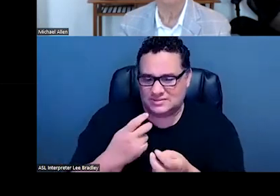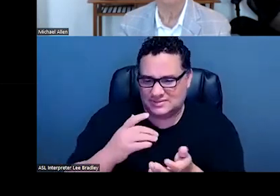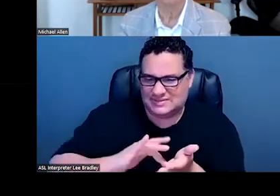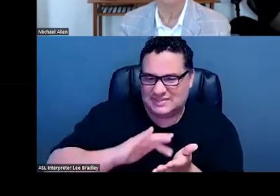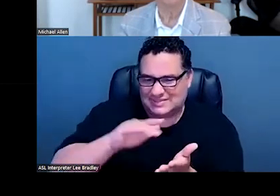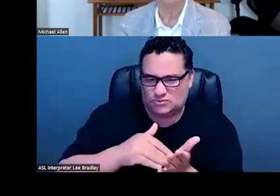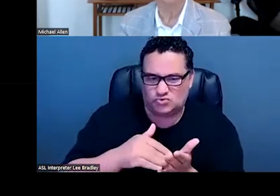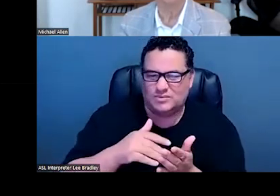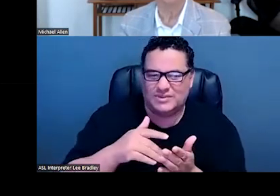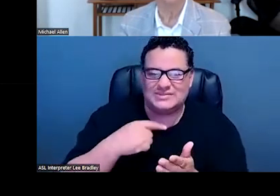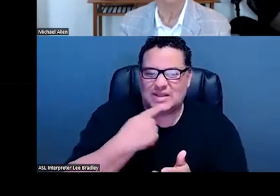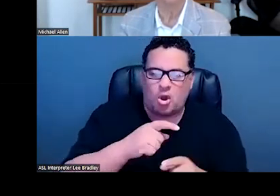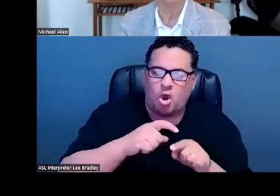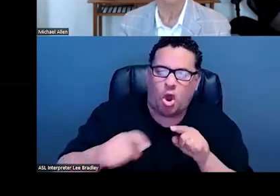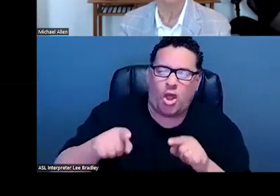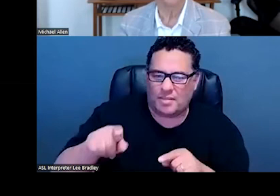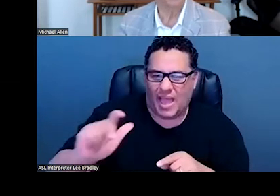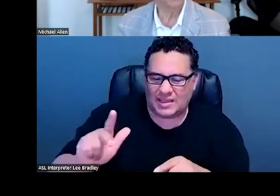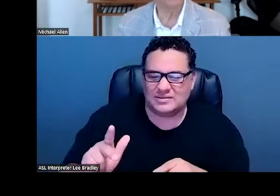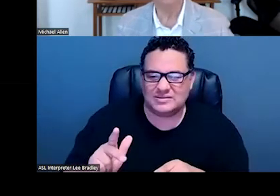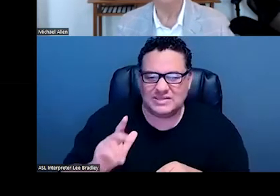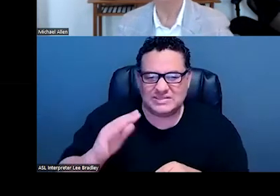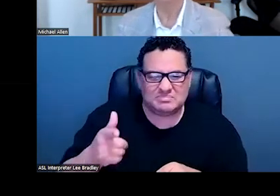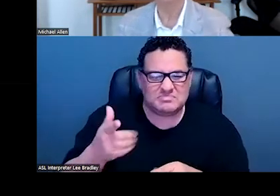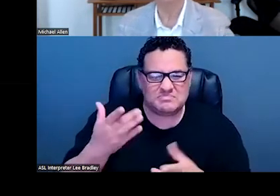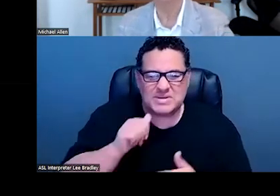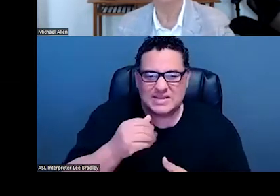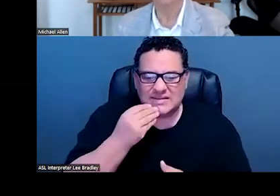I AM PRETTY SURE THEY DIDN'T EAT ANY MUSHROOM THAT WAS CRITICAL, BUT MAN YOU COULD GET THEM